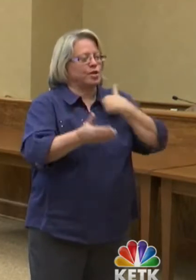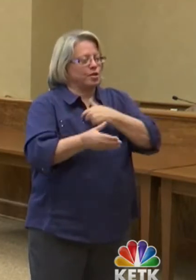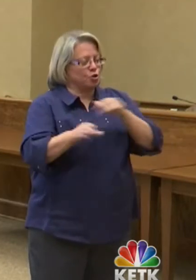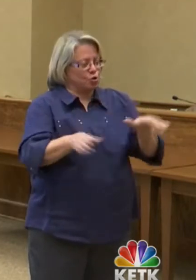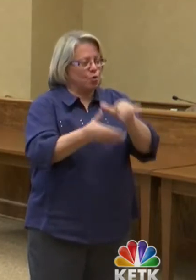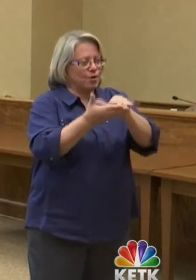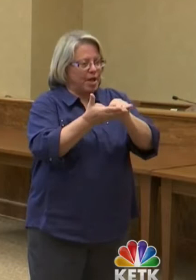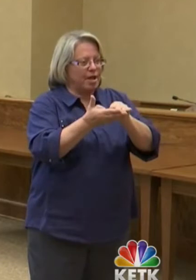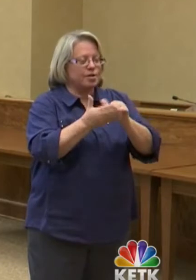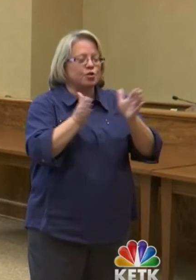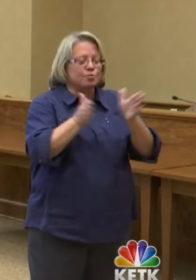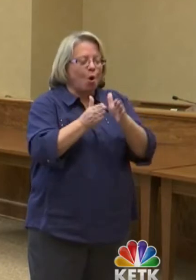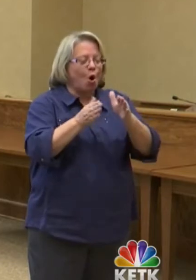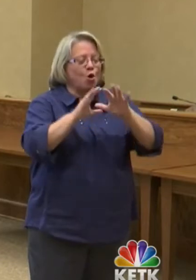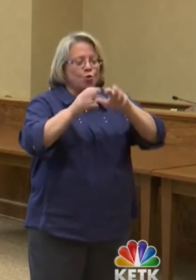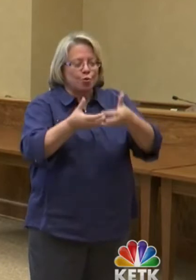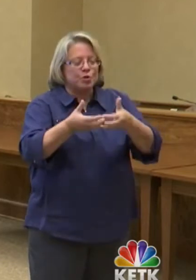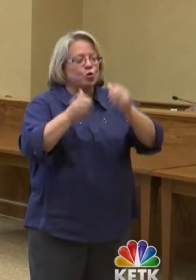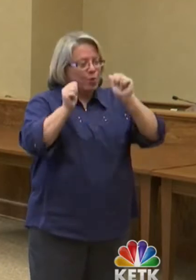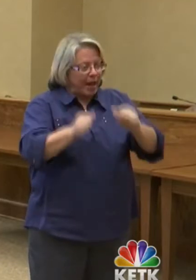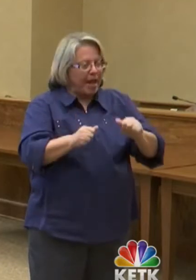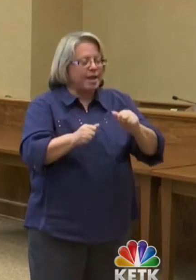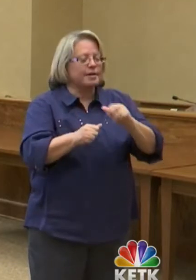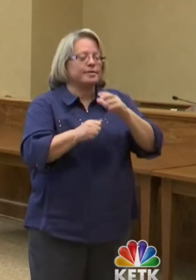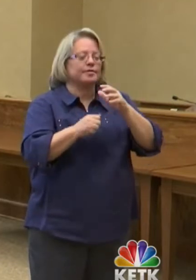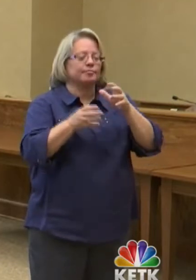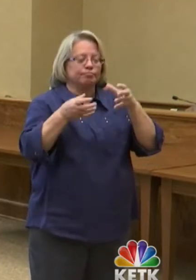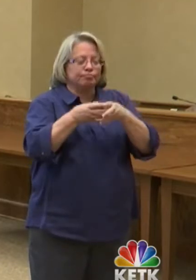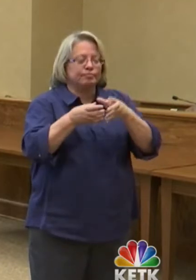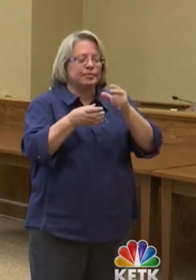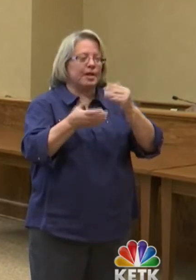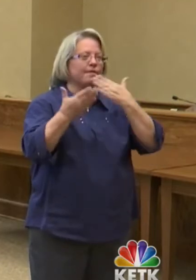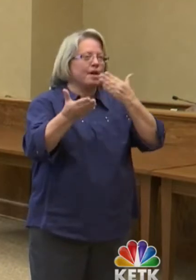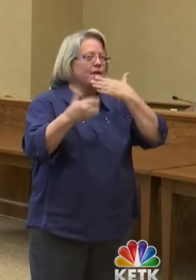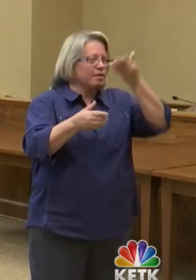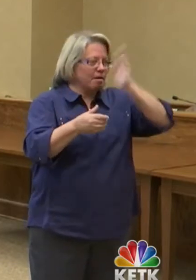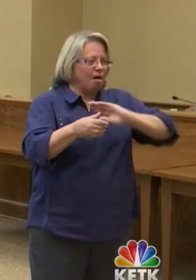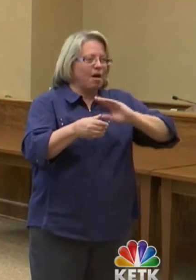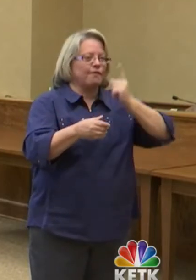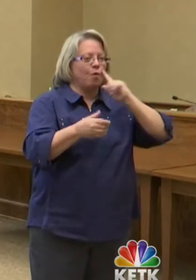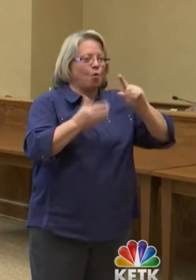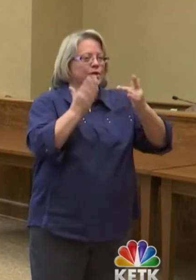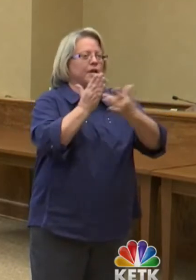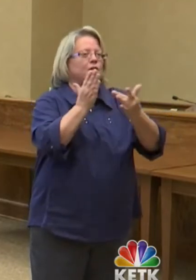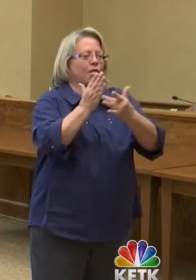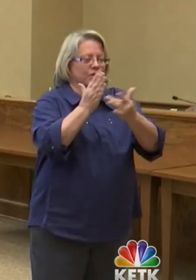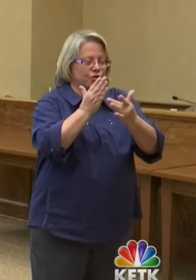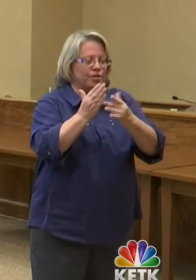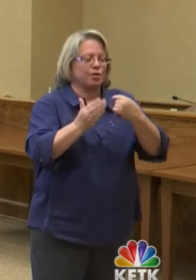OPPORTUNITIES TO COME UP WITH OTHER WAYS OF WORSHIP. WE WANT TO STAY CONNECTED SPIRITUALLY AND WANT TO